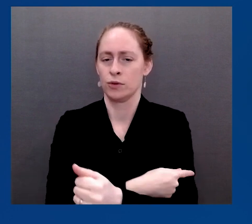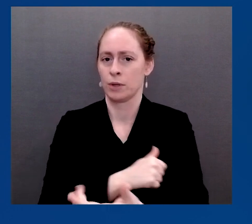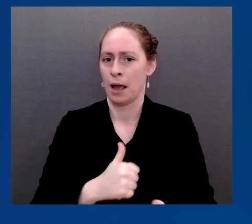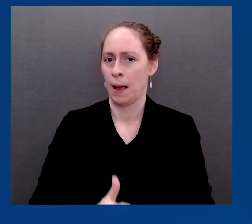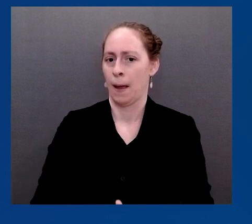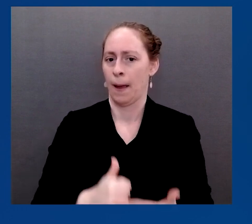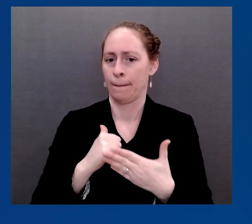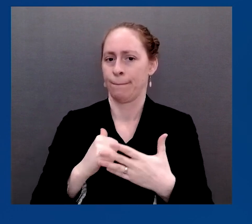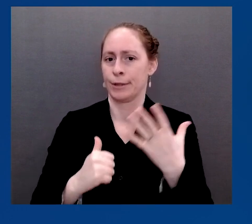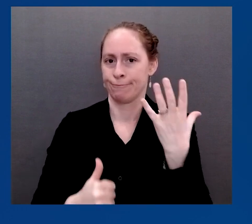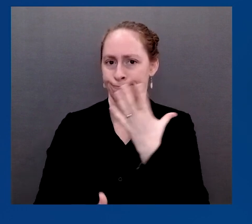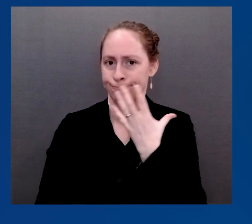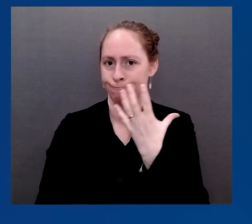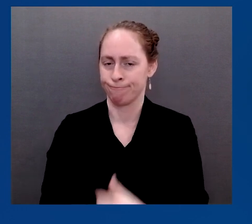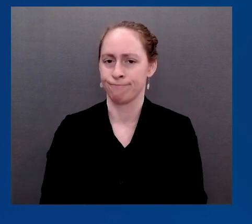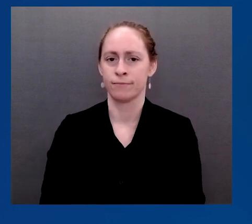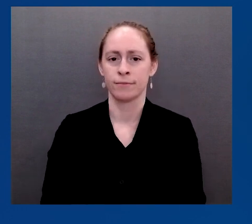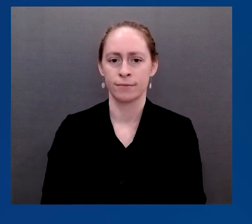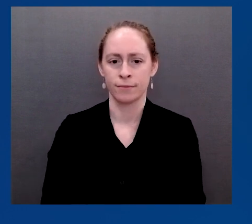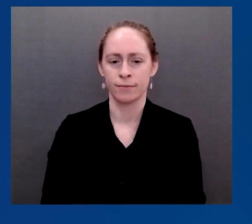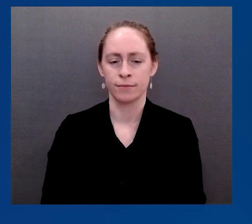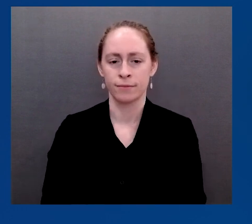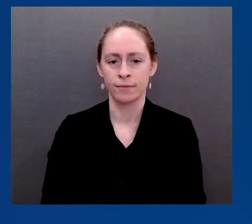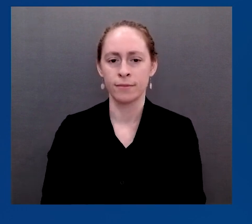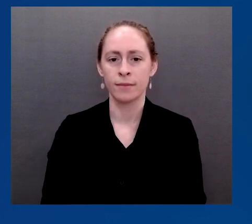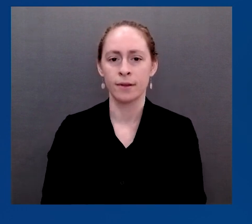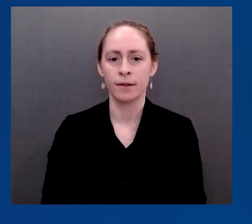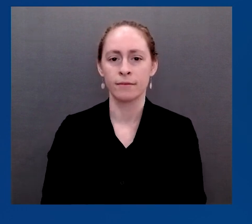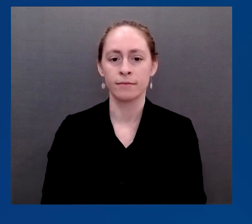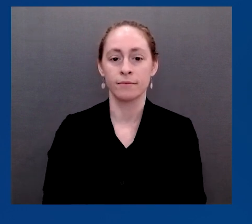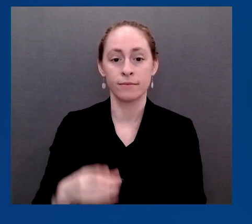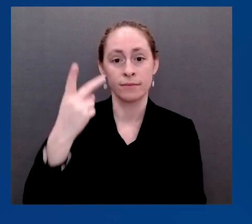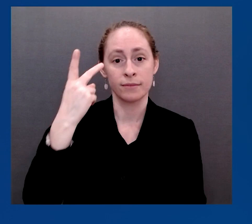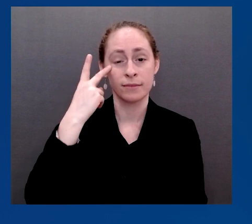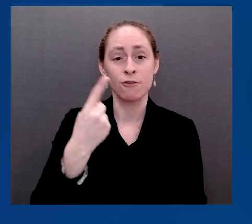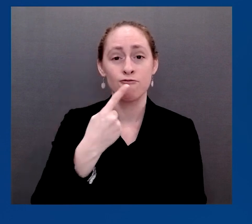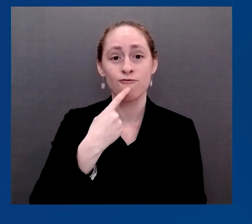As you can see in red are individuals who've gotten two doses --